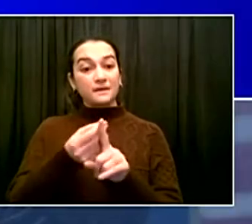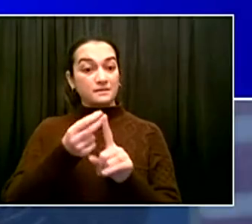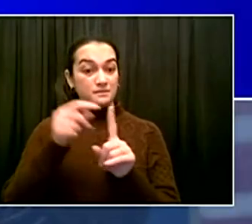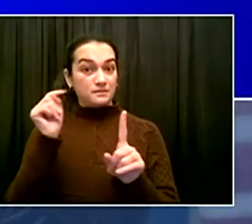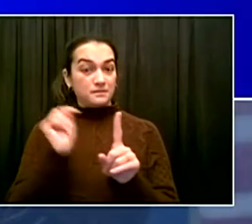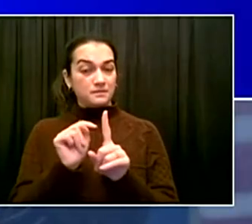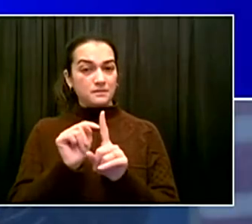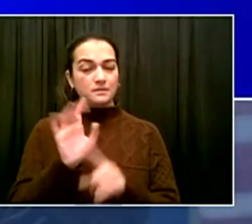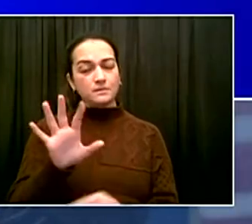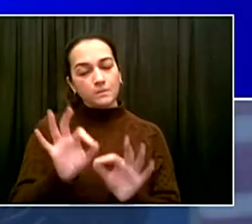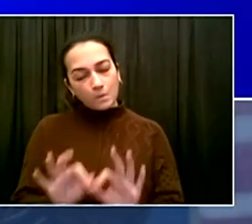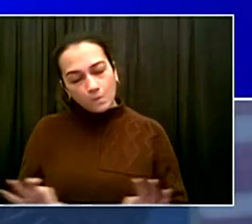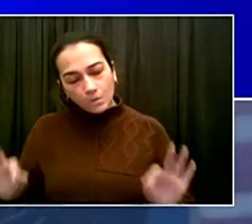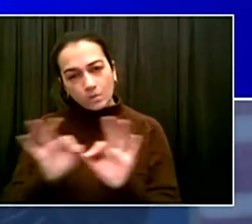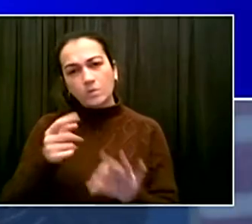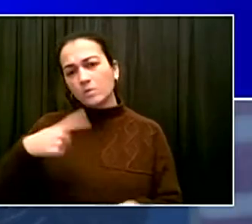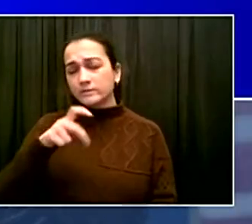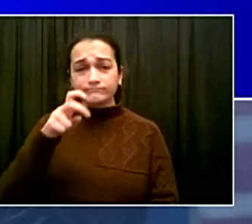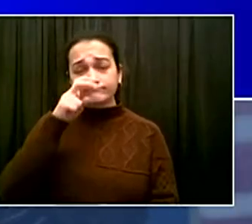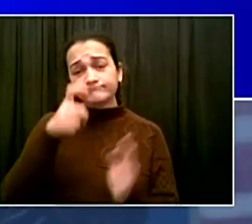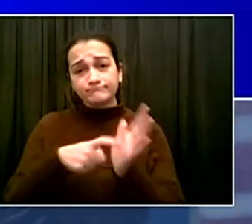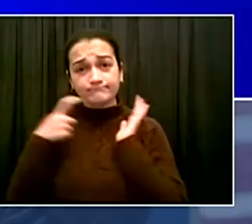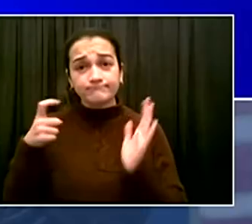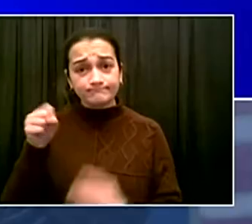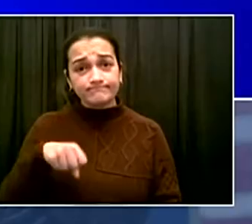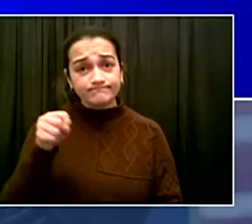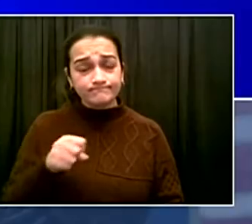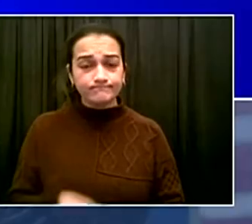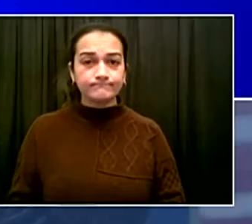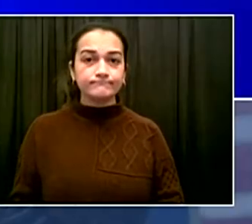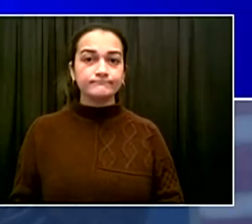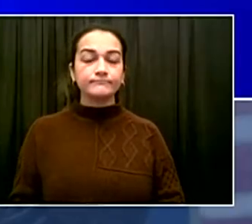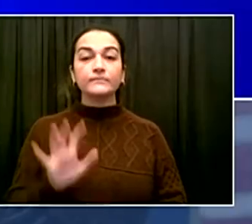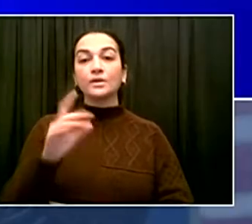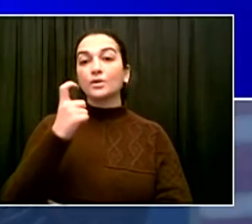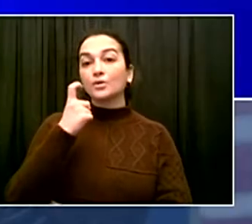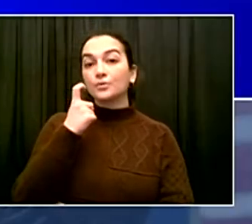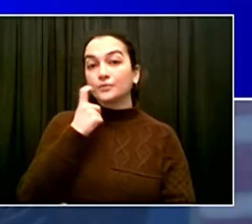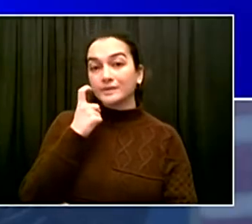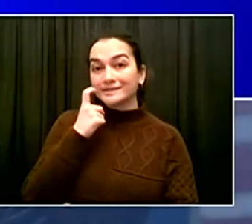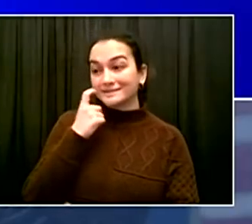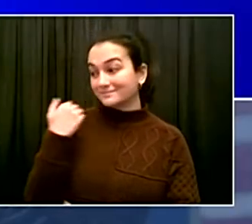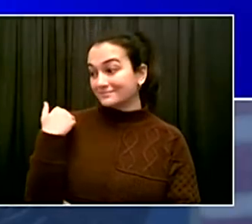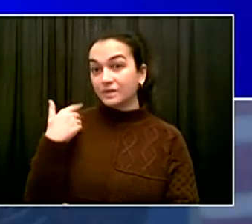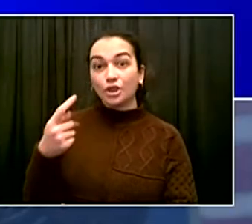THIS IS A BRIEF PERIOD OF TIME AND ONE THAT DOES NOT LEAVE TOO MANY SCARS ON THE PEOPLE OF THE CITY. VACCINATION MANDATES, MORE